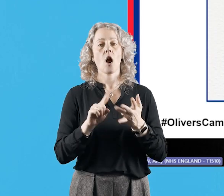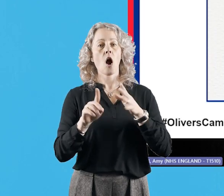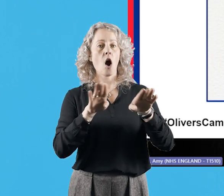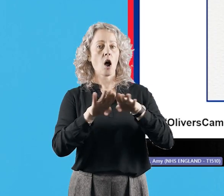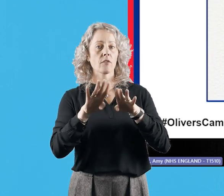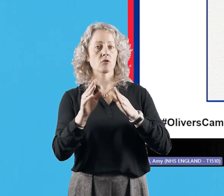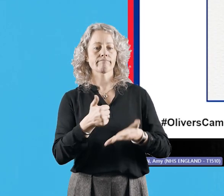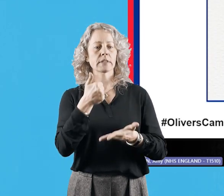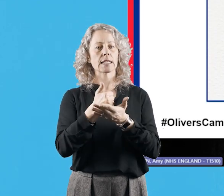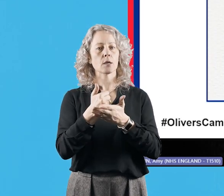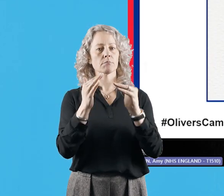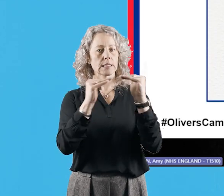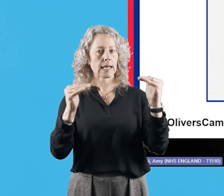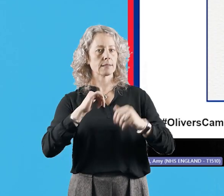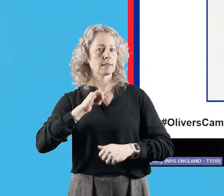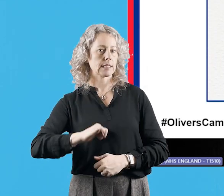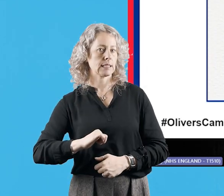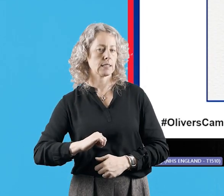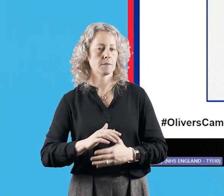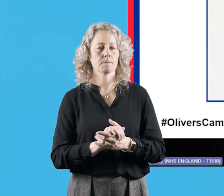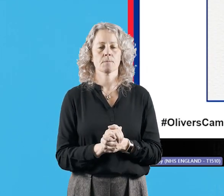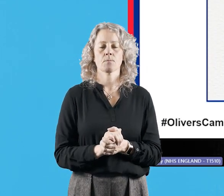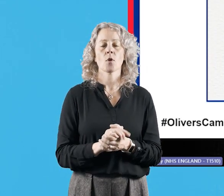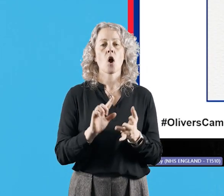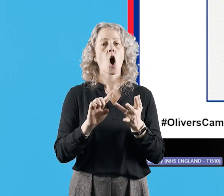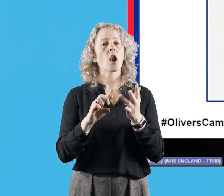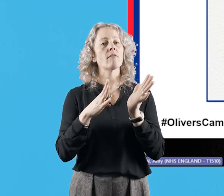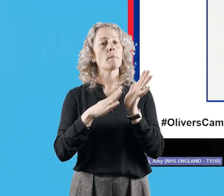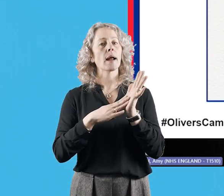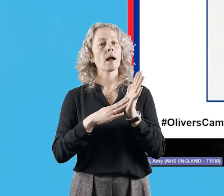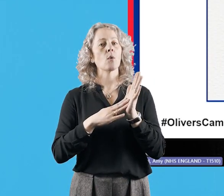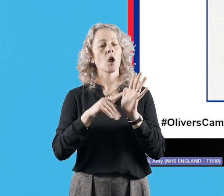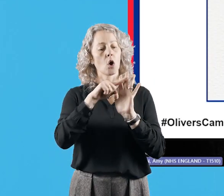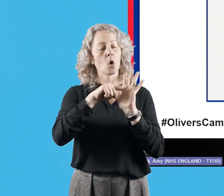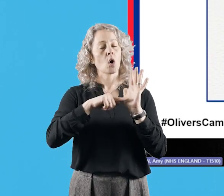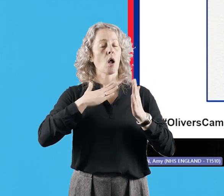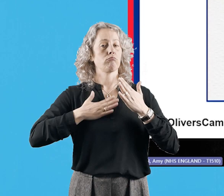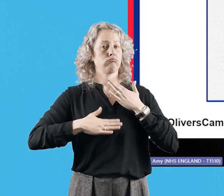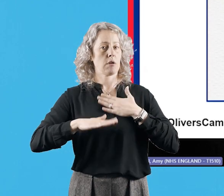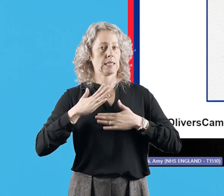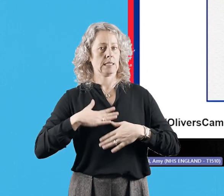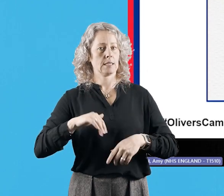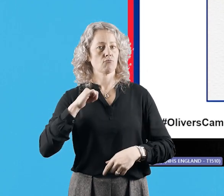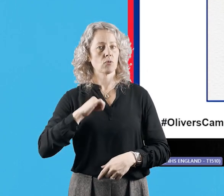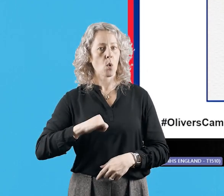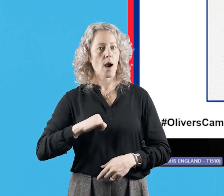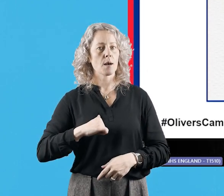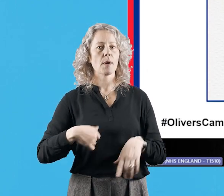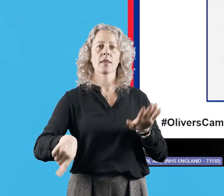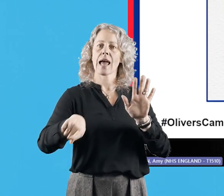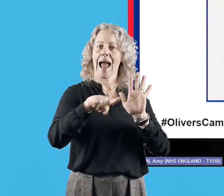One of the set the standards and requirements in the Oliver McGowan code of practise OK, which was required by the Act.